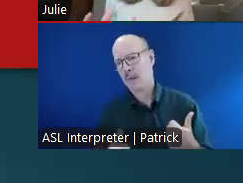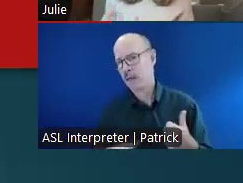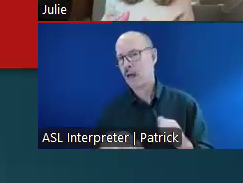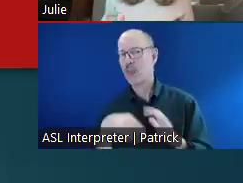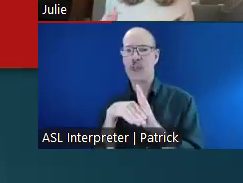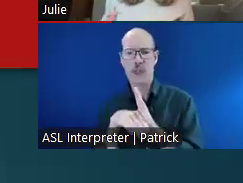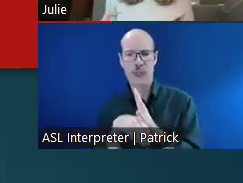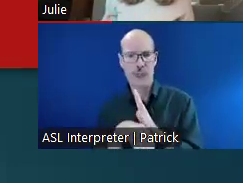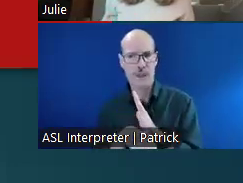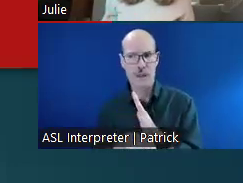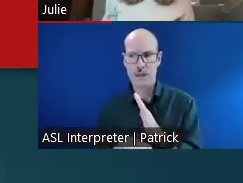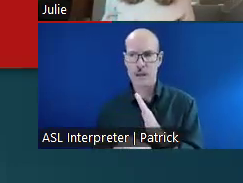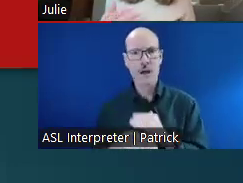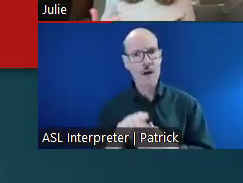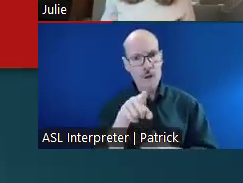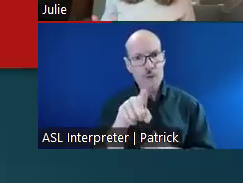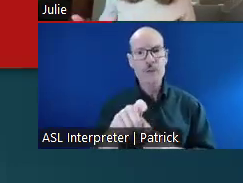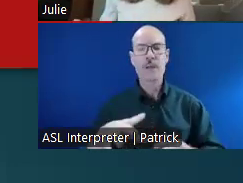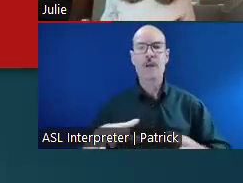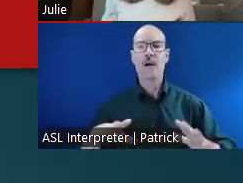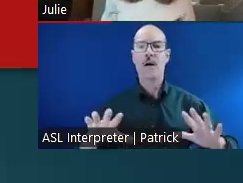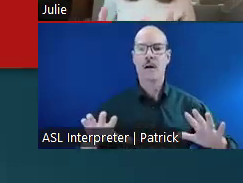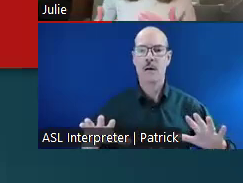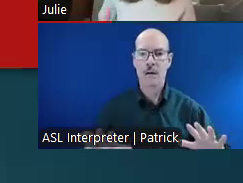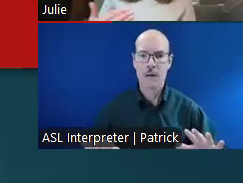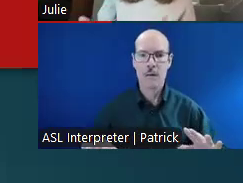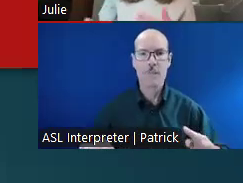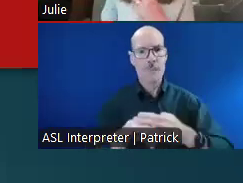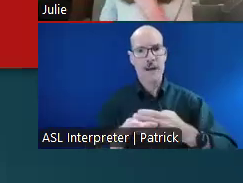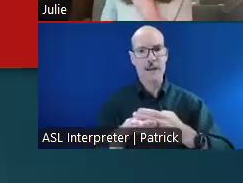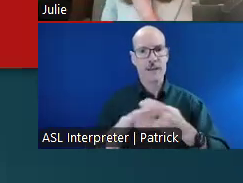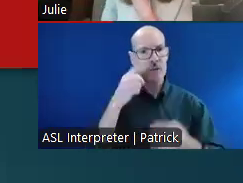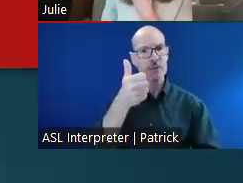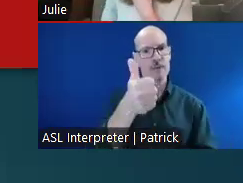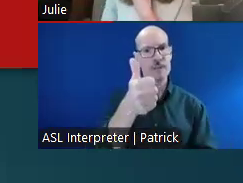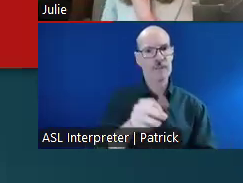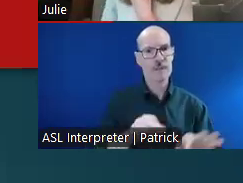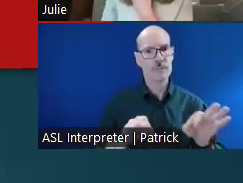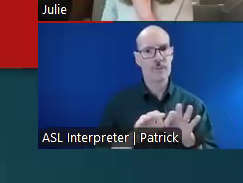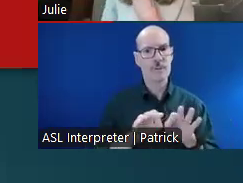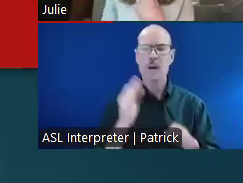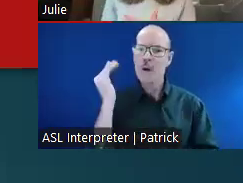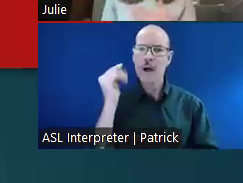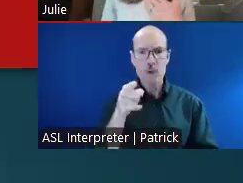Because you want to make sure that you're there for your loved one for absolutely as long as you are able to.